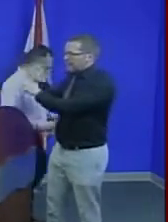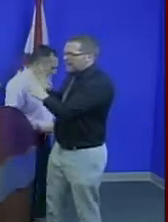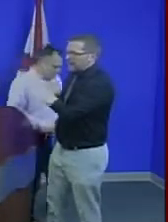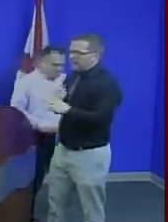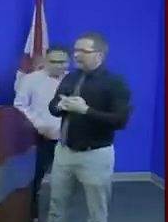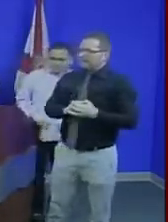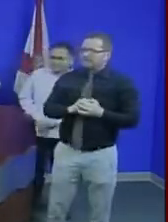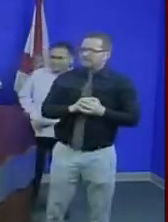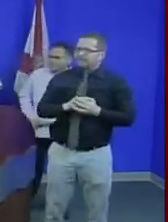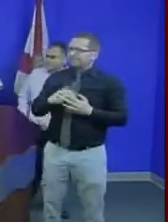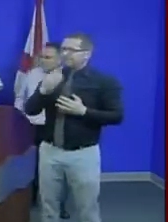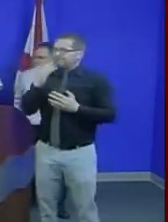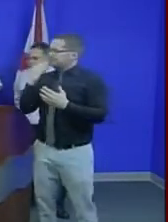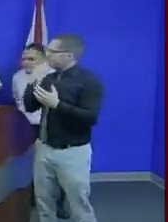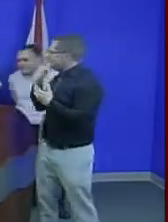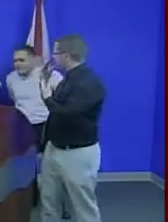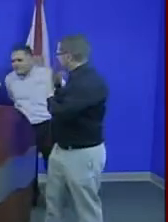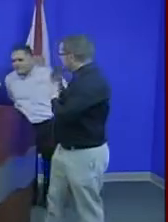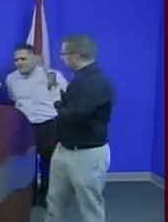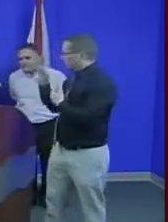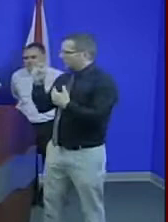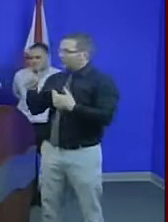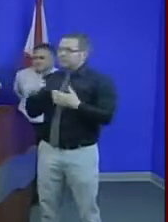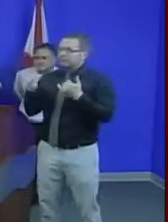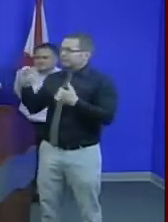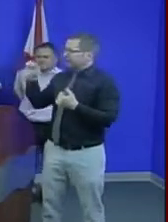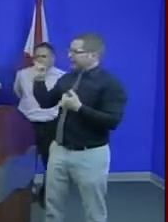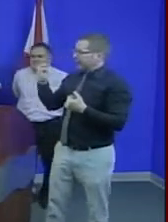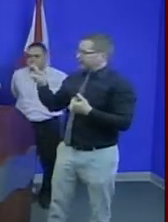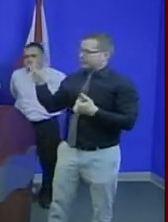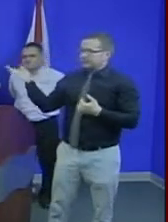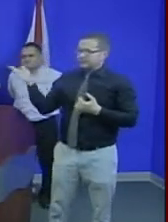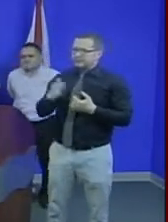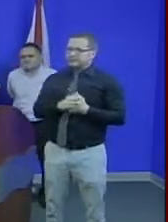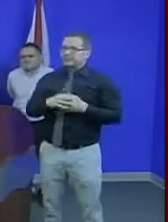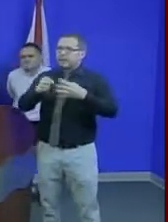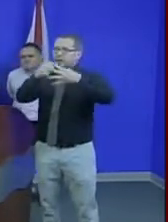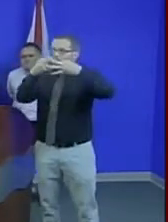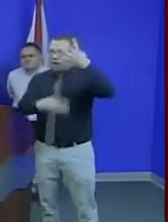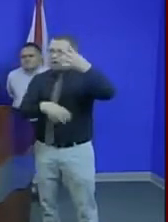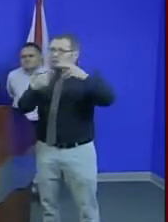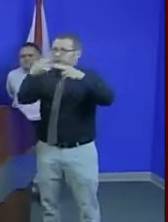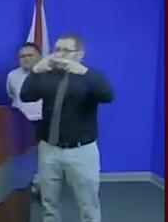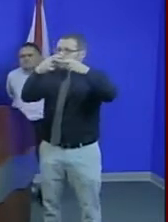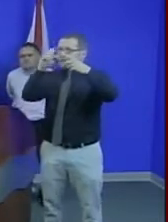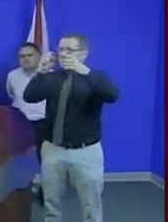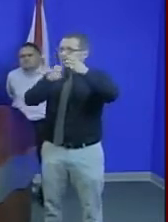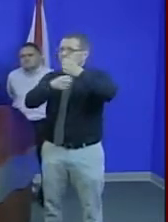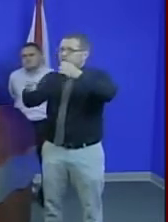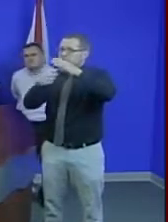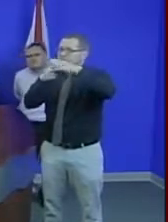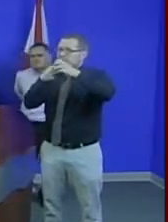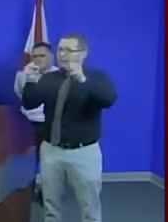THE DAMAGE IS THROUGHOUT THE THAN YOU . BEFORE I READ THE SHELTERS IS ANYBODY FROM THE MEDIA HAVE